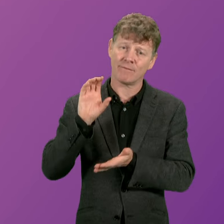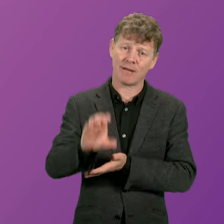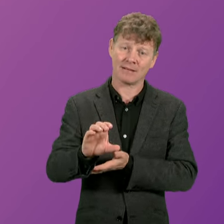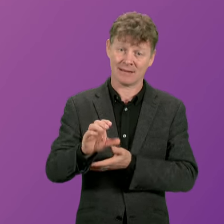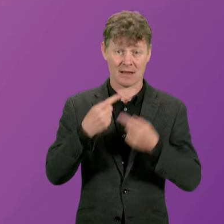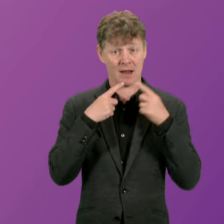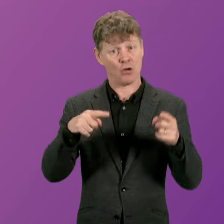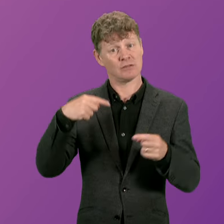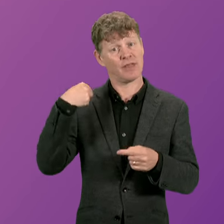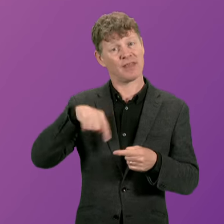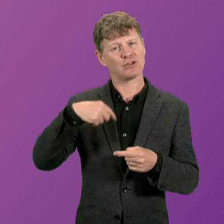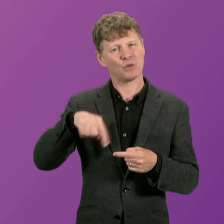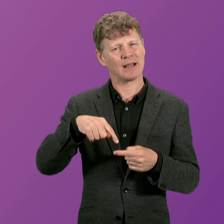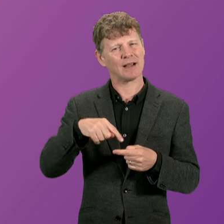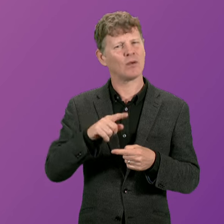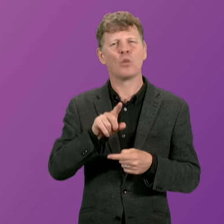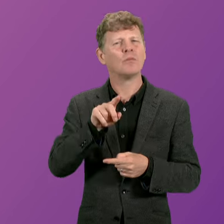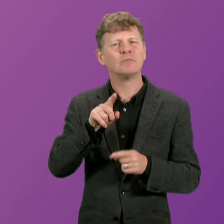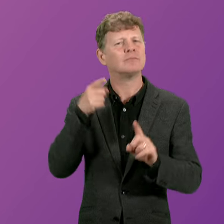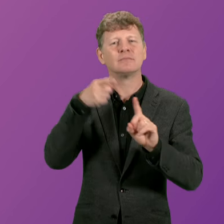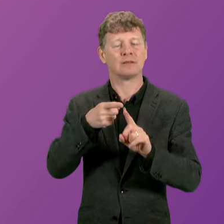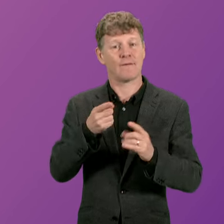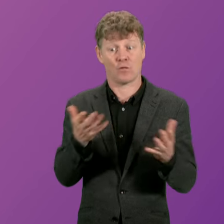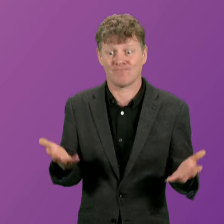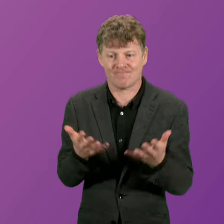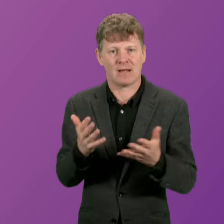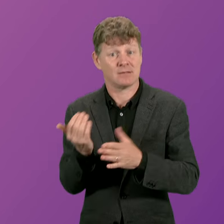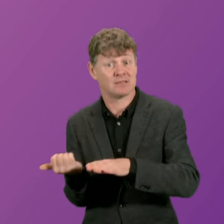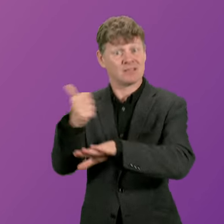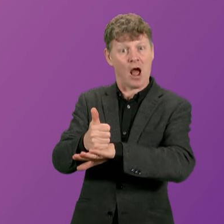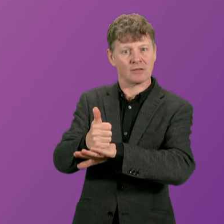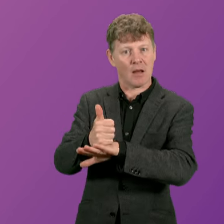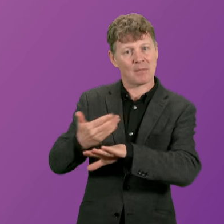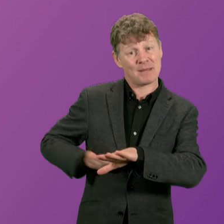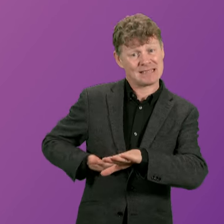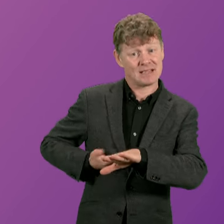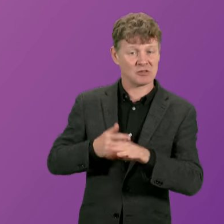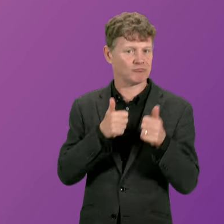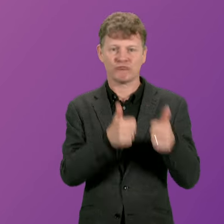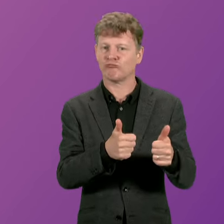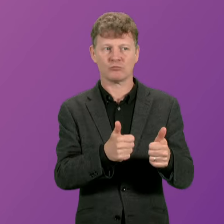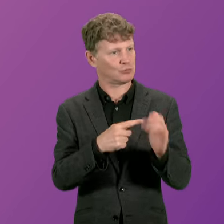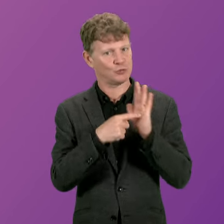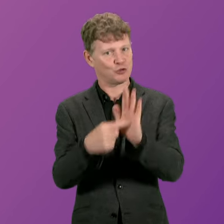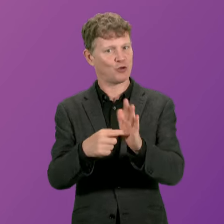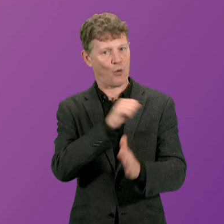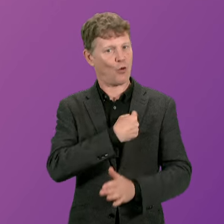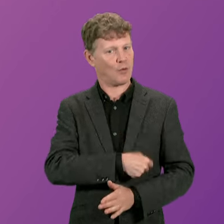this week to support start-up businesses is testament to that commitment. However, many